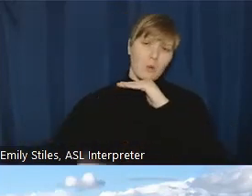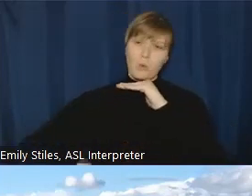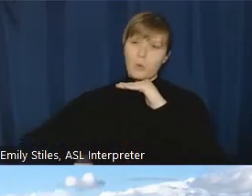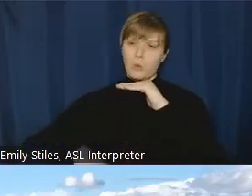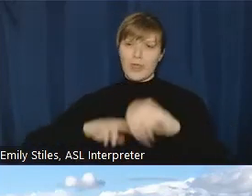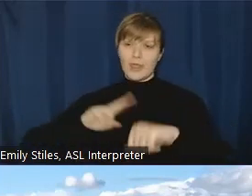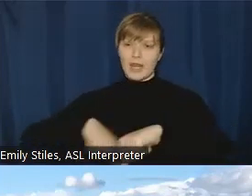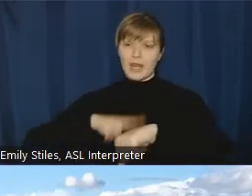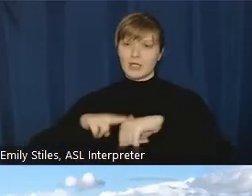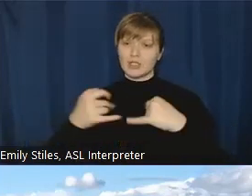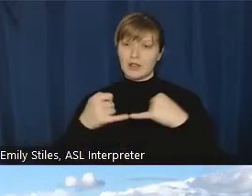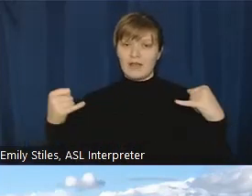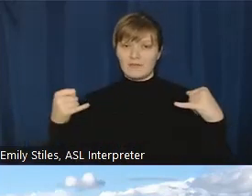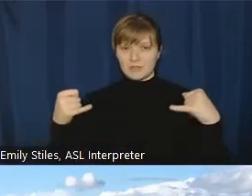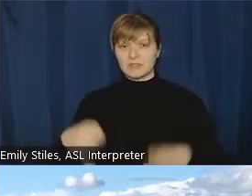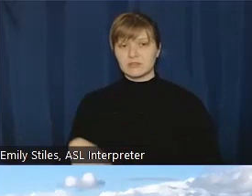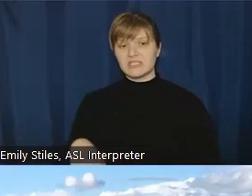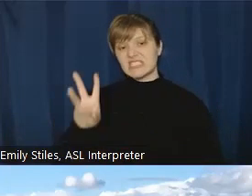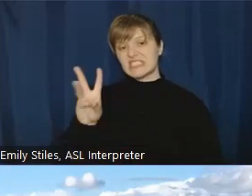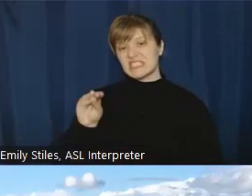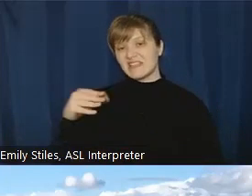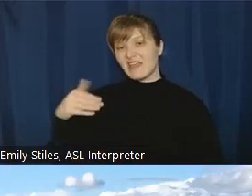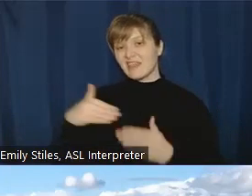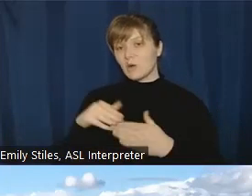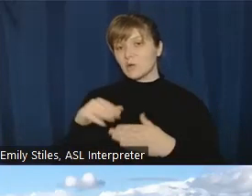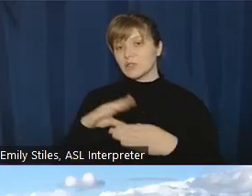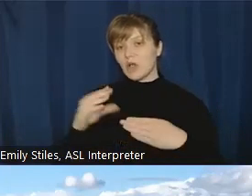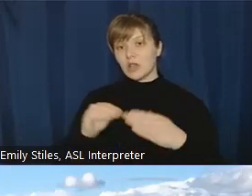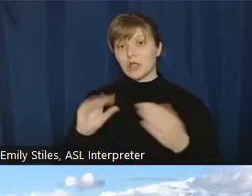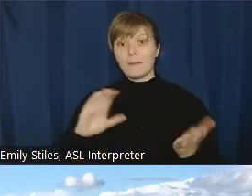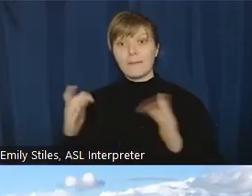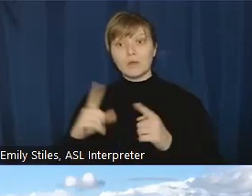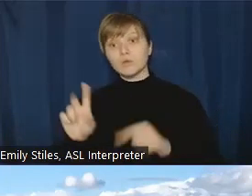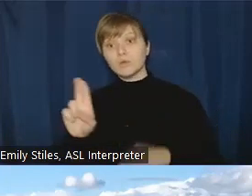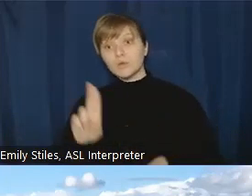$60,000 when you compare it to the U.S., or California, or Monterey County,